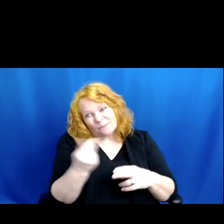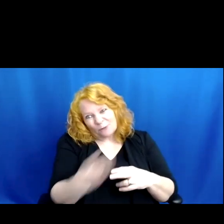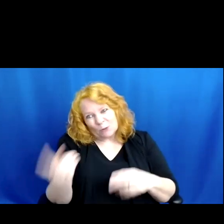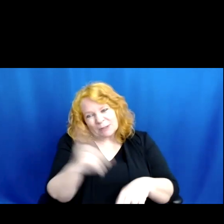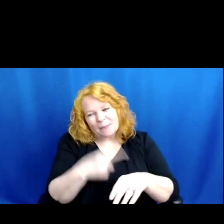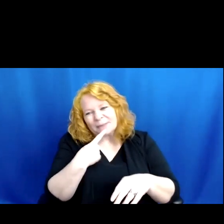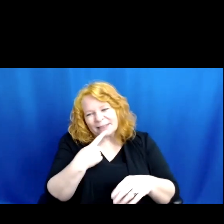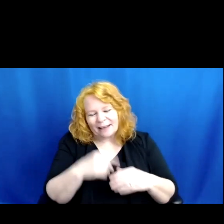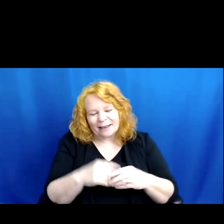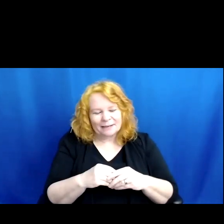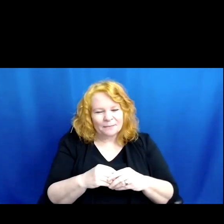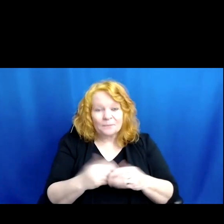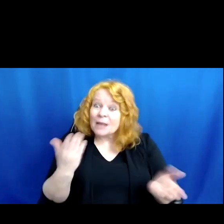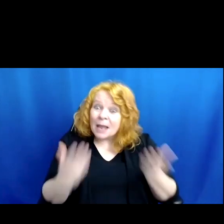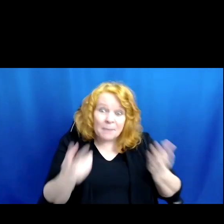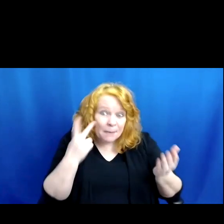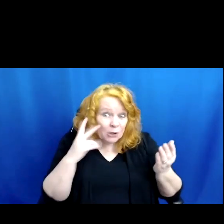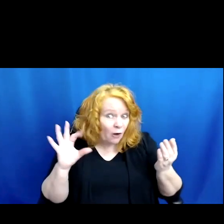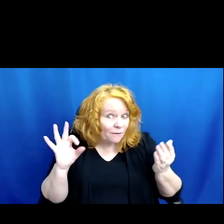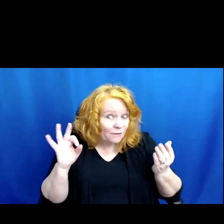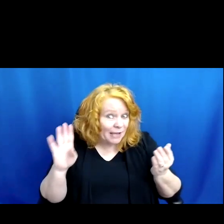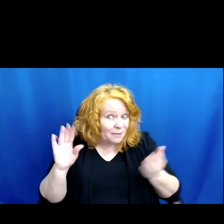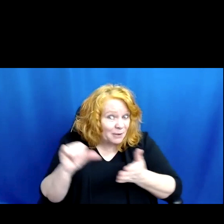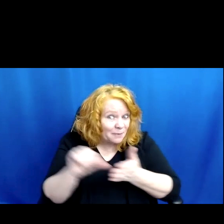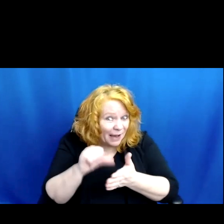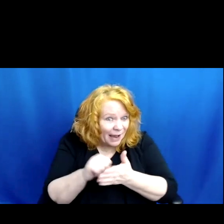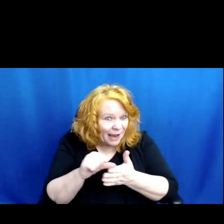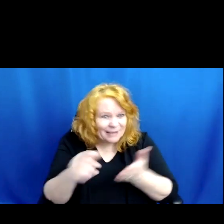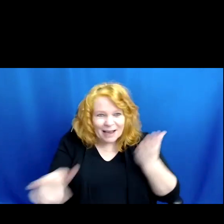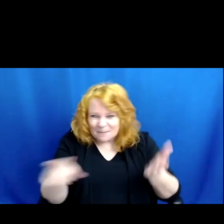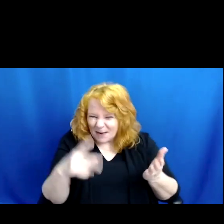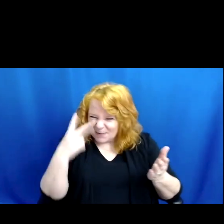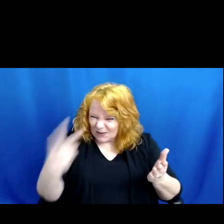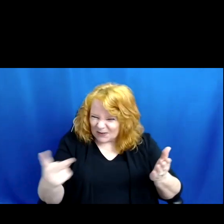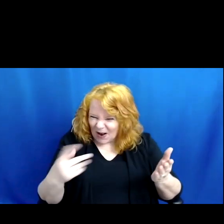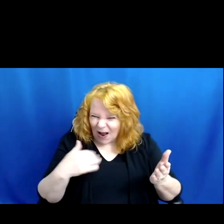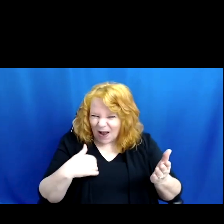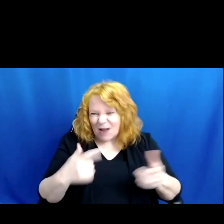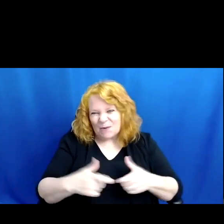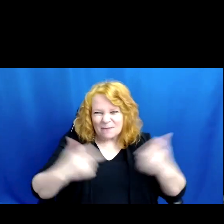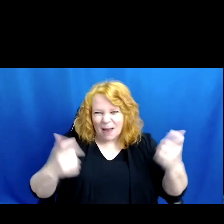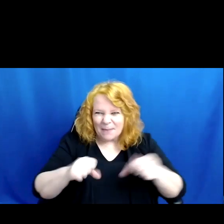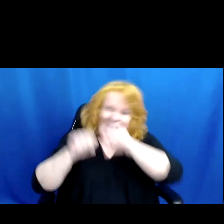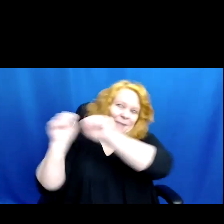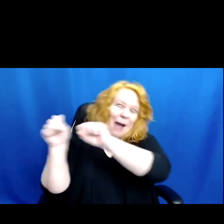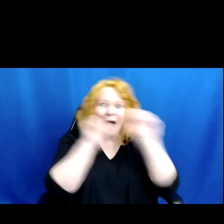You may have been on the Facebook page and you might have already seen me with my big cheerleader pom poms. I have put four together.